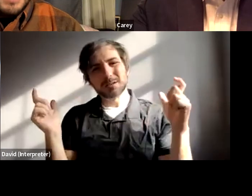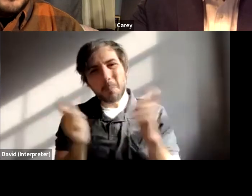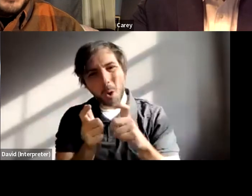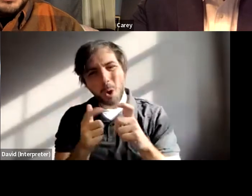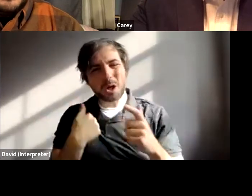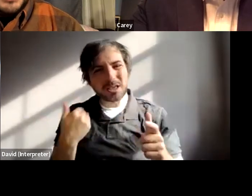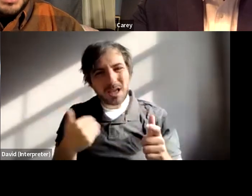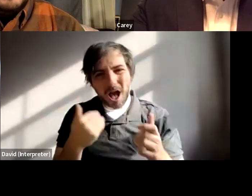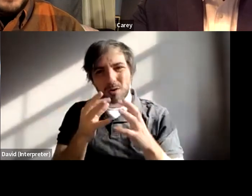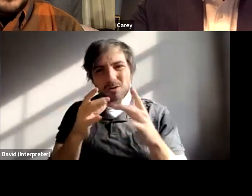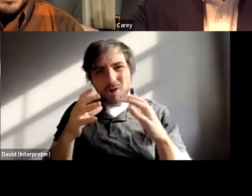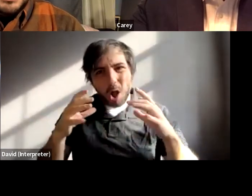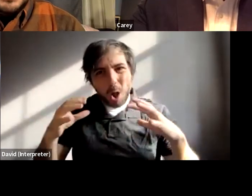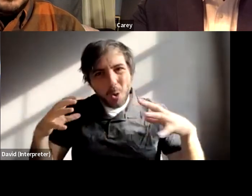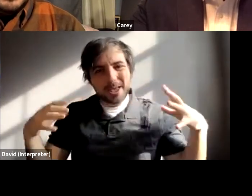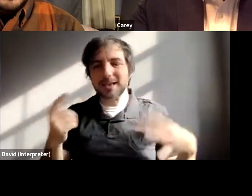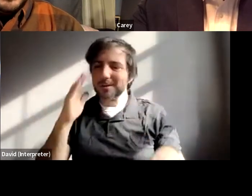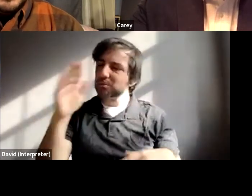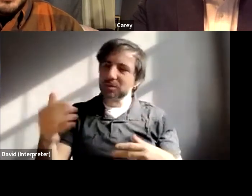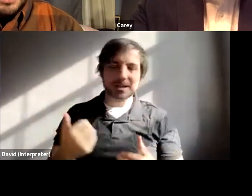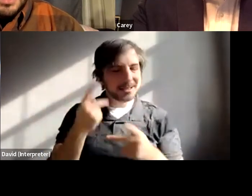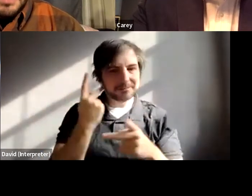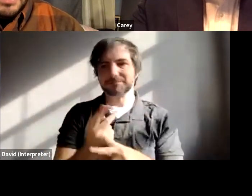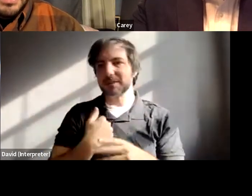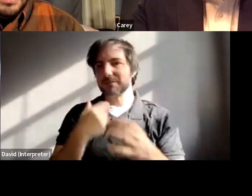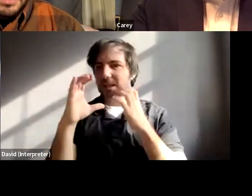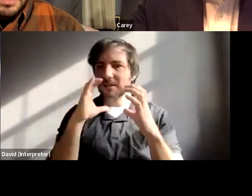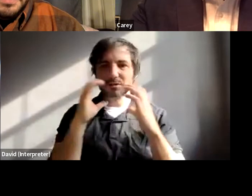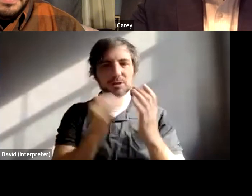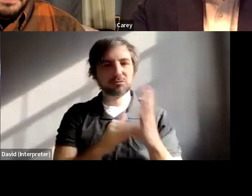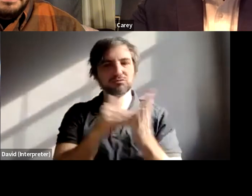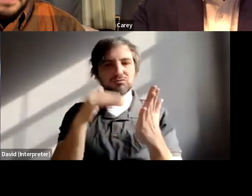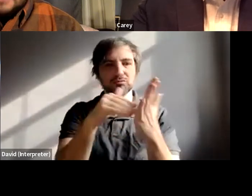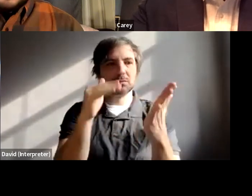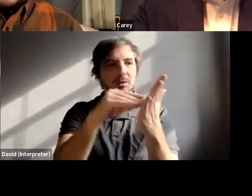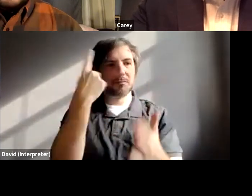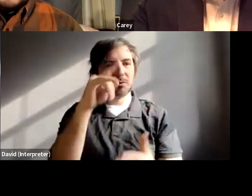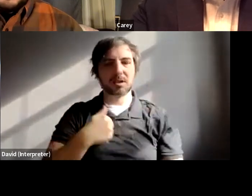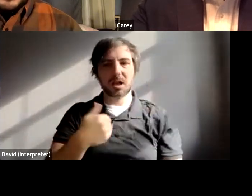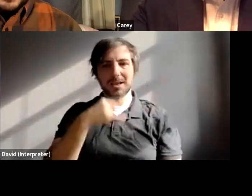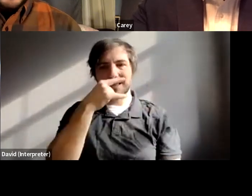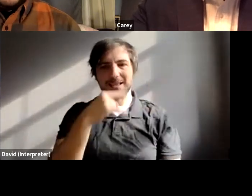a conversation that we are going to keep having with the young kids coming up. Sorry,